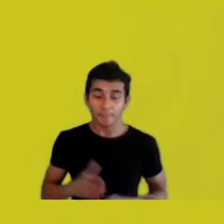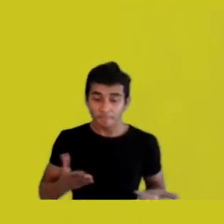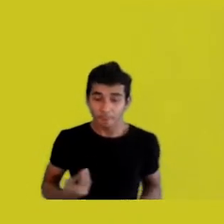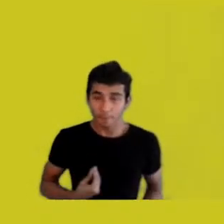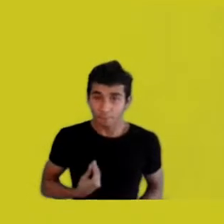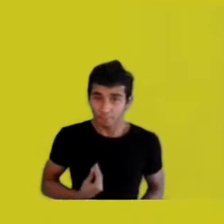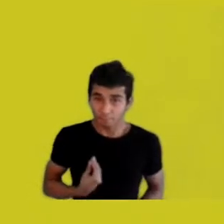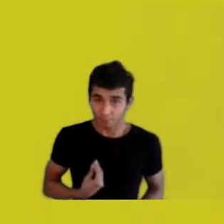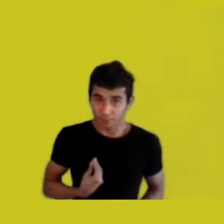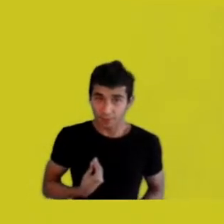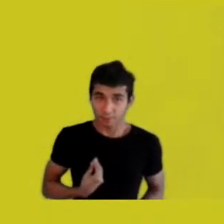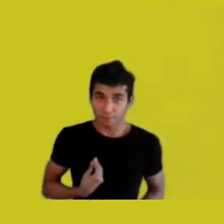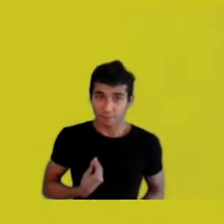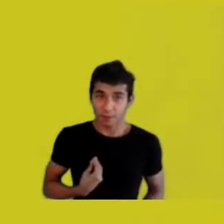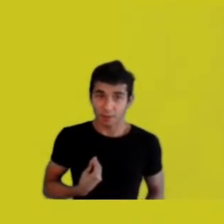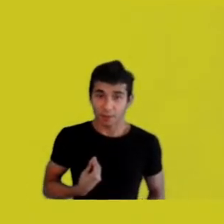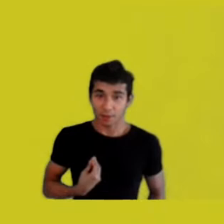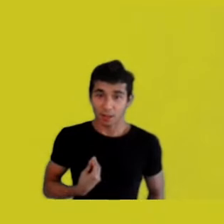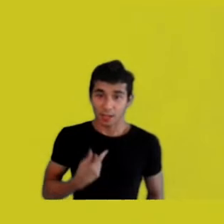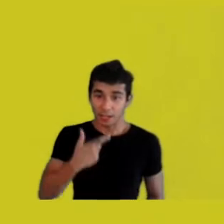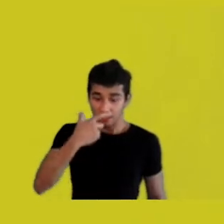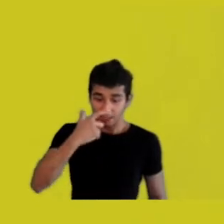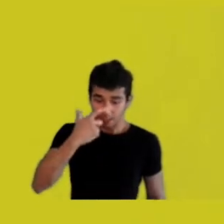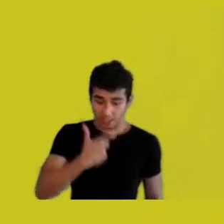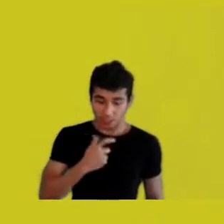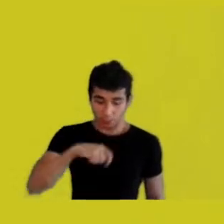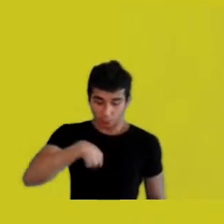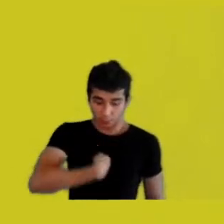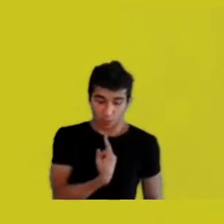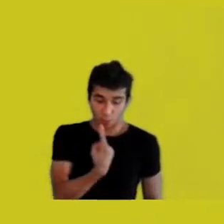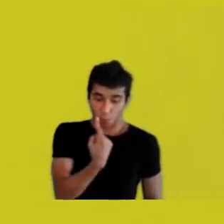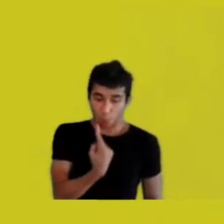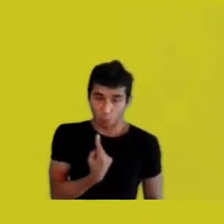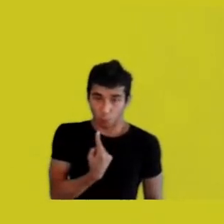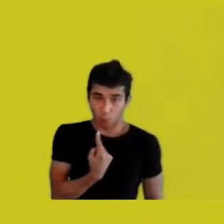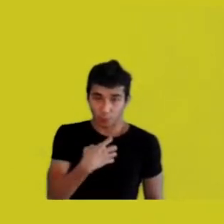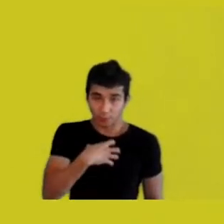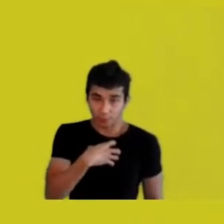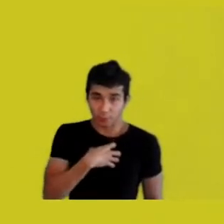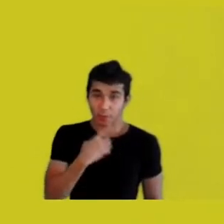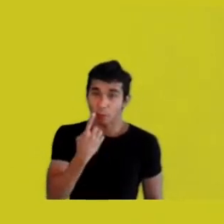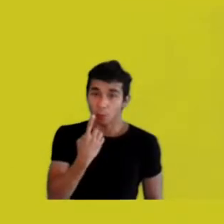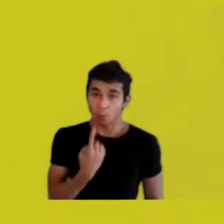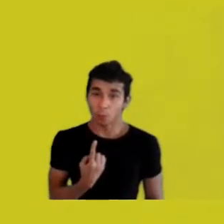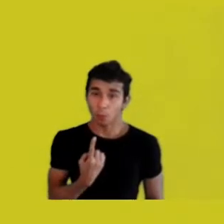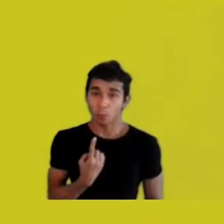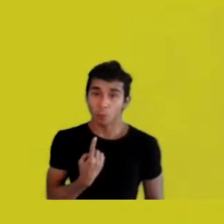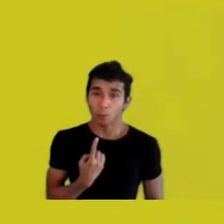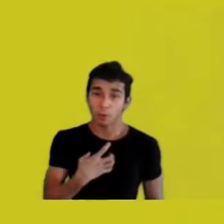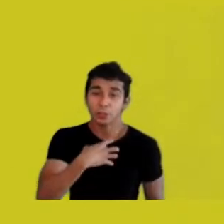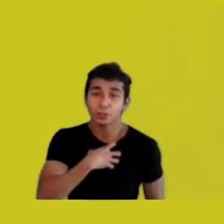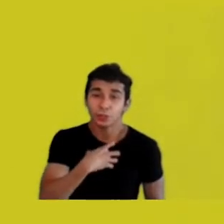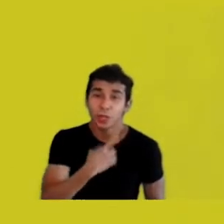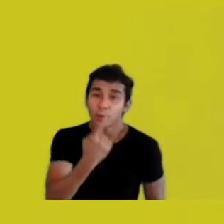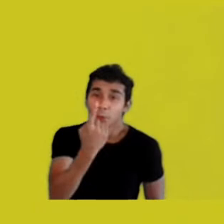one thing, one feeling, one situation, one event and another,